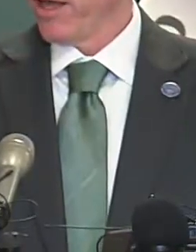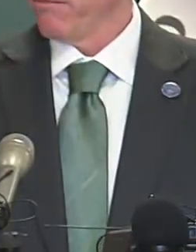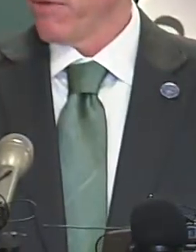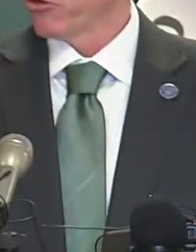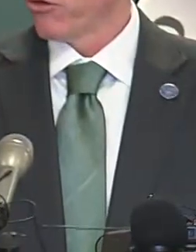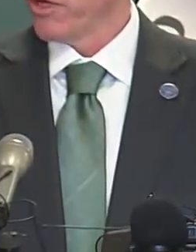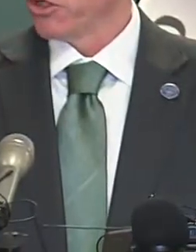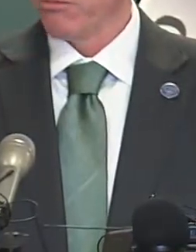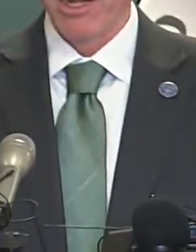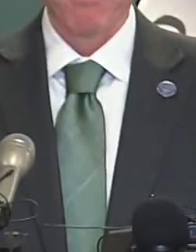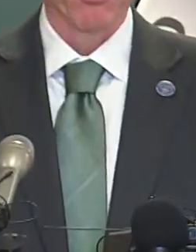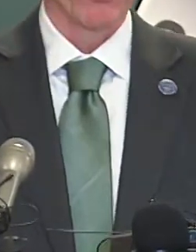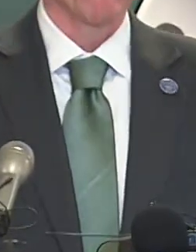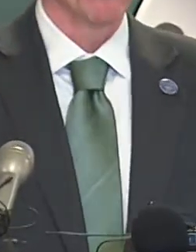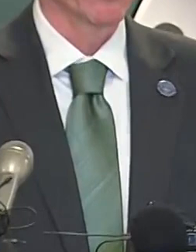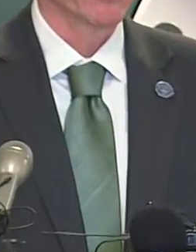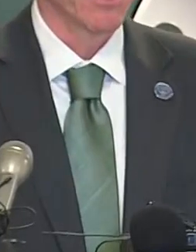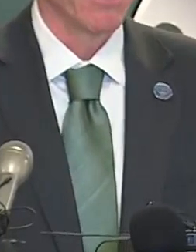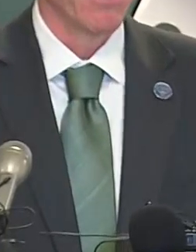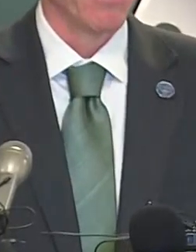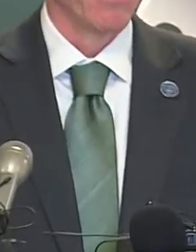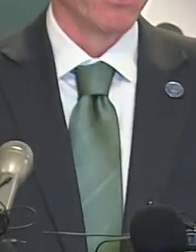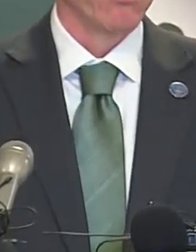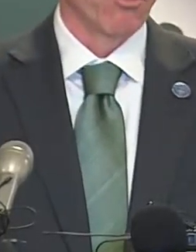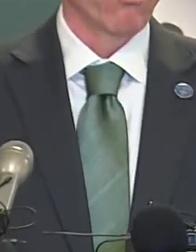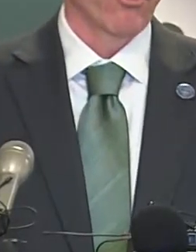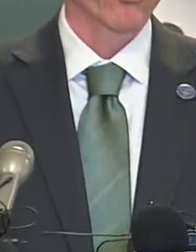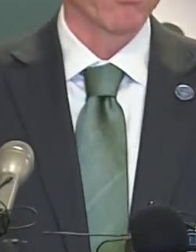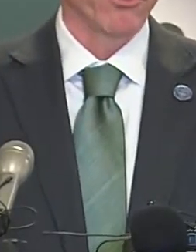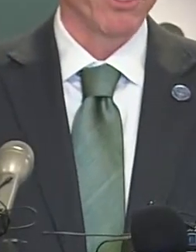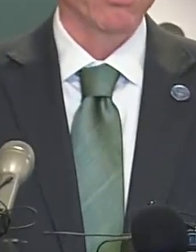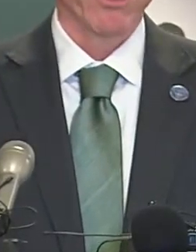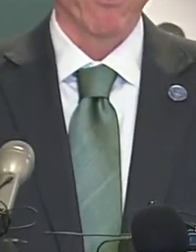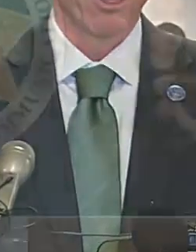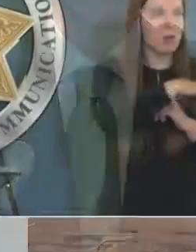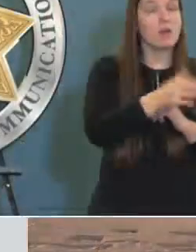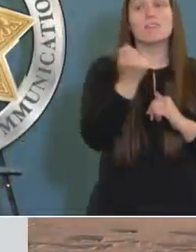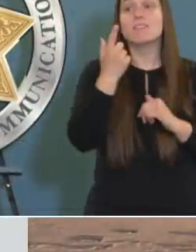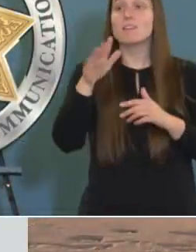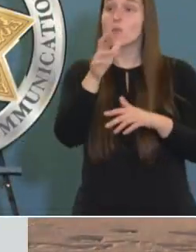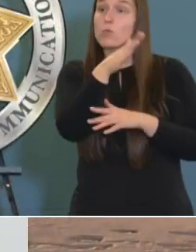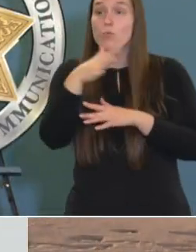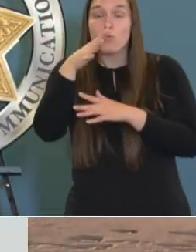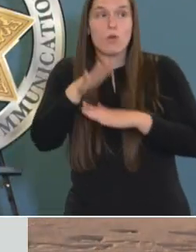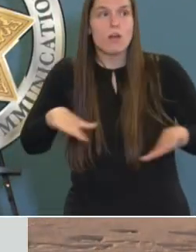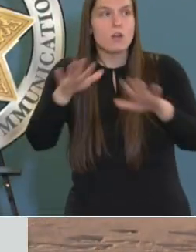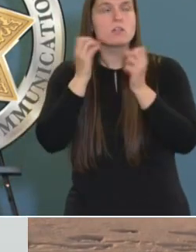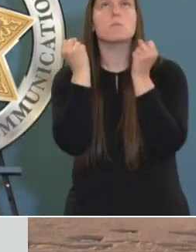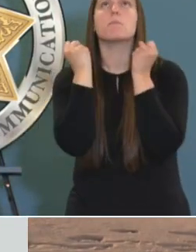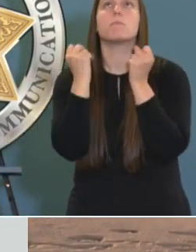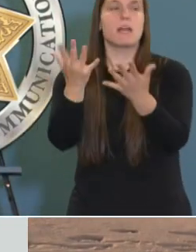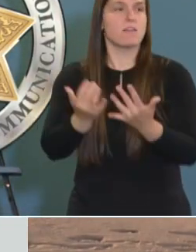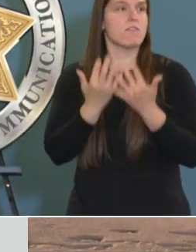PHOTOGRAPH HERE TO MY LEFT. WE HAVE AS YOU LIKELY KNOW IF YOU LIVE IN BOULDER COUNTY OR ANOTHER COMMITTEE LIKE OLDER,